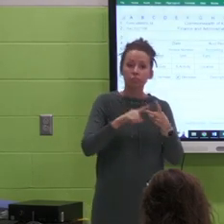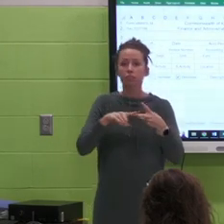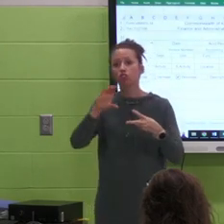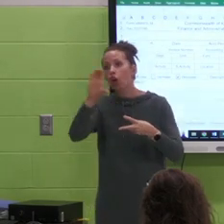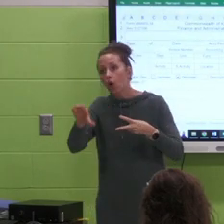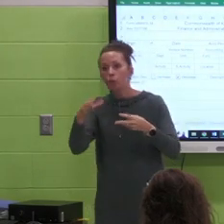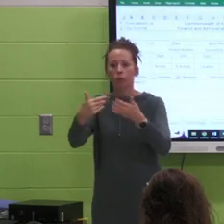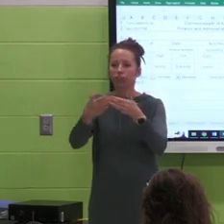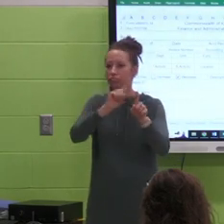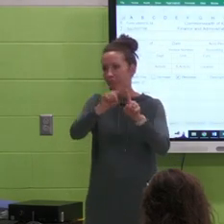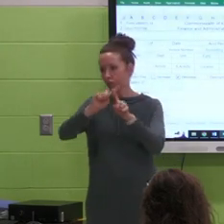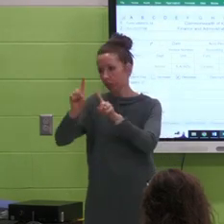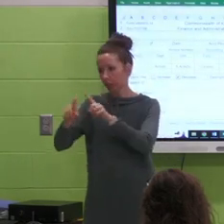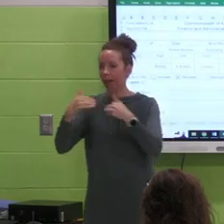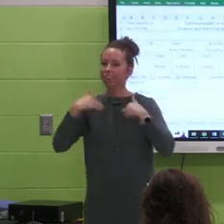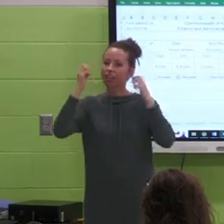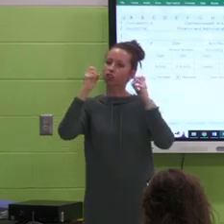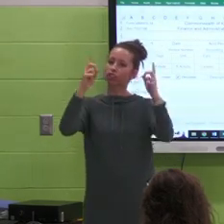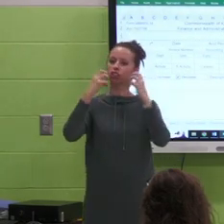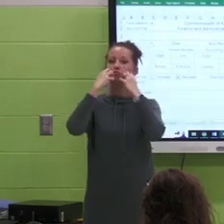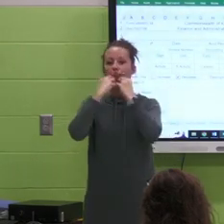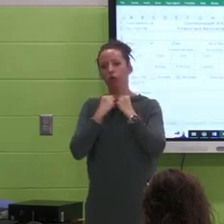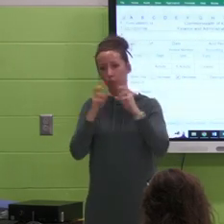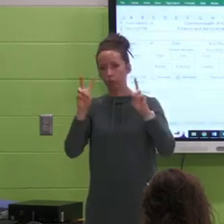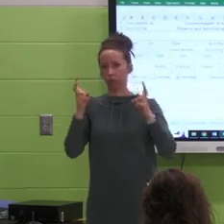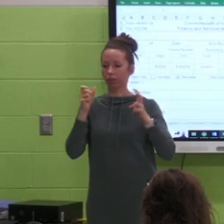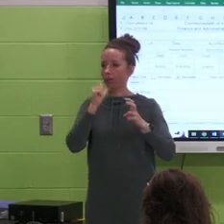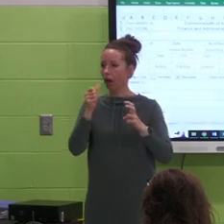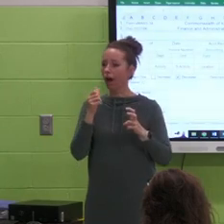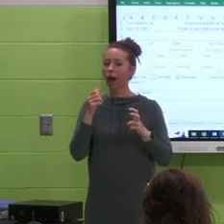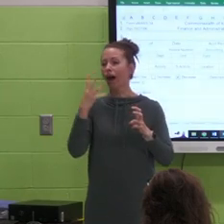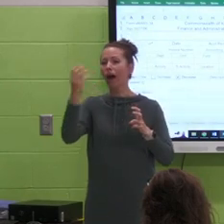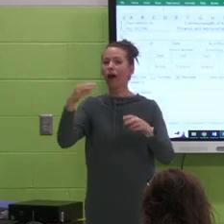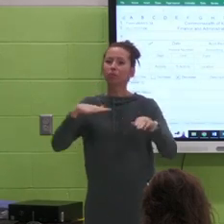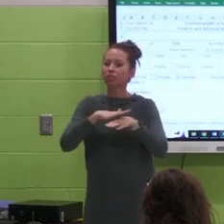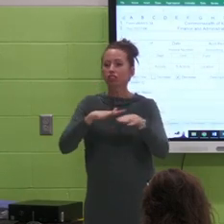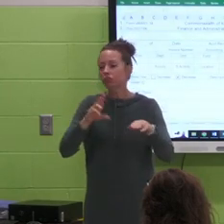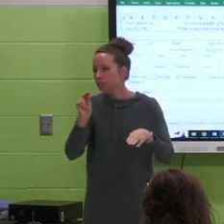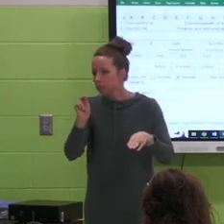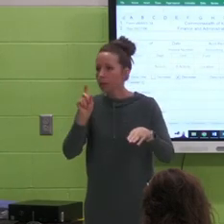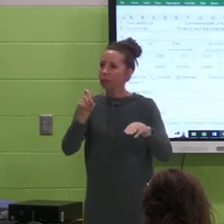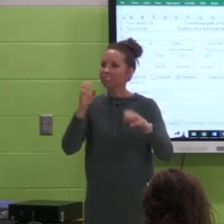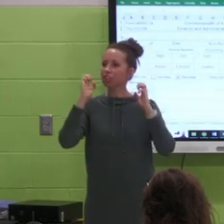places that have educational value it's not just hey let's go hang out at the beach so I think